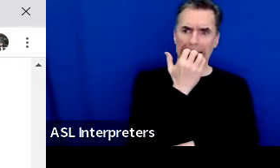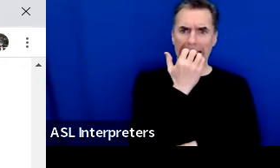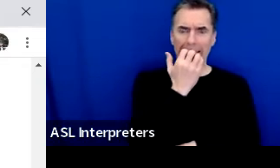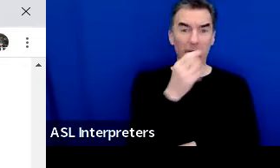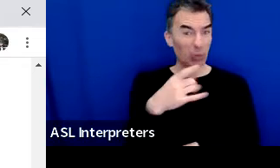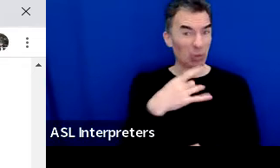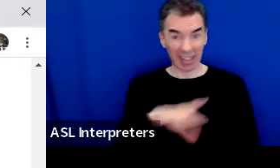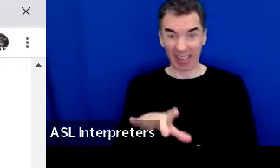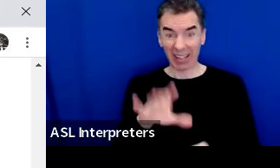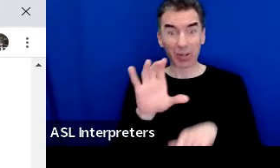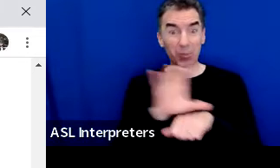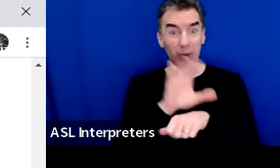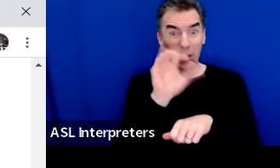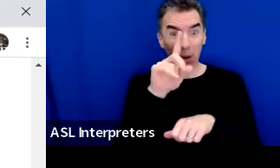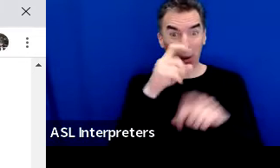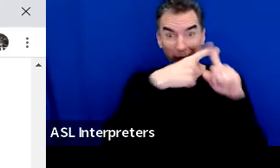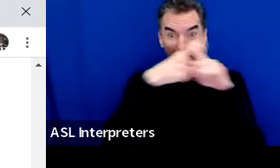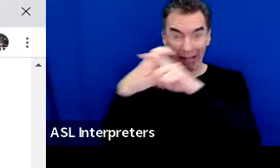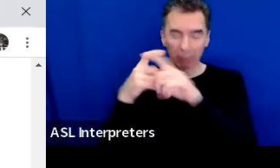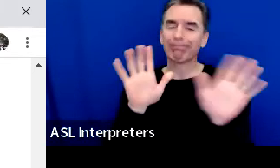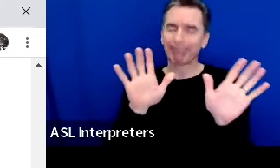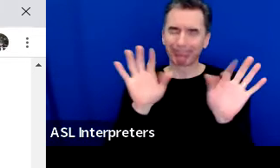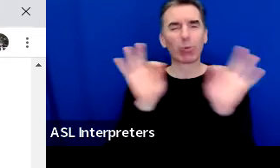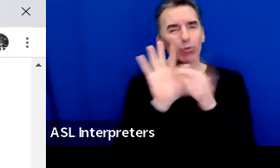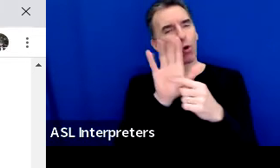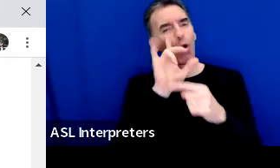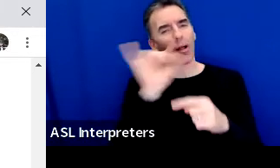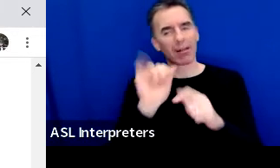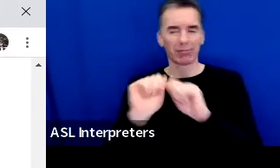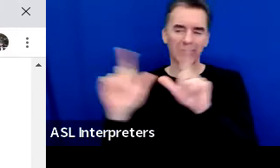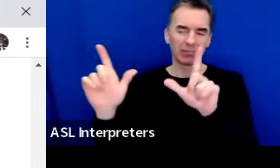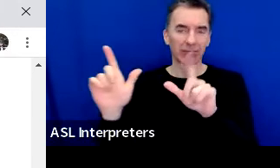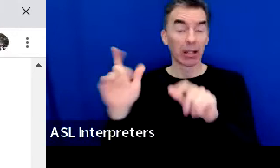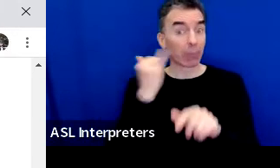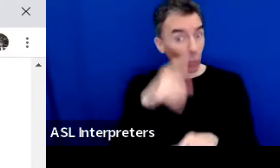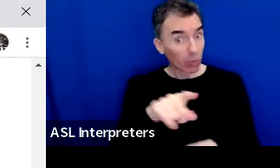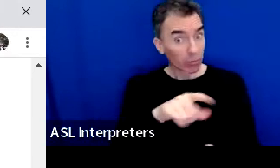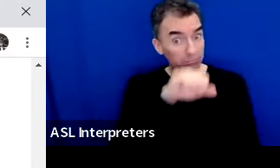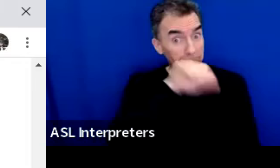you're about to see it, but I think it's worth seeing what it looks like. If you like coding, then then you'll smile.